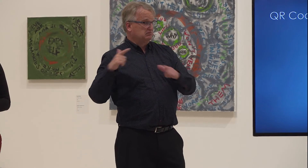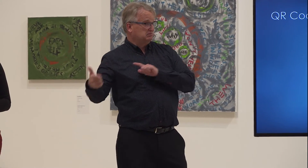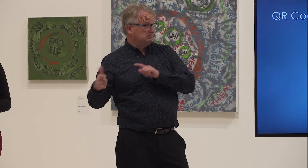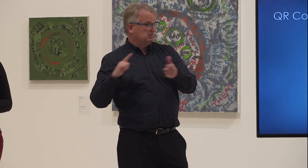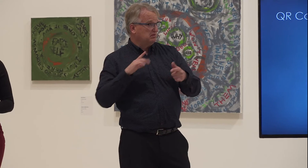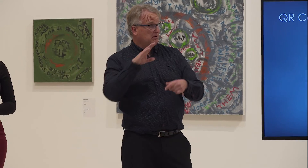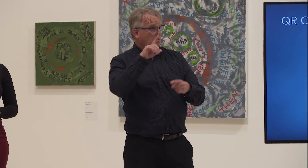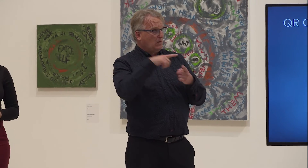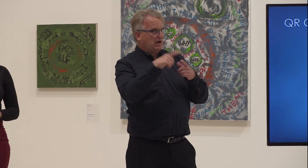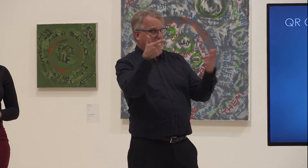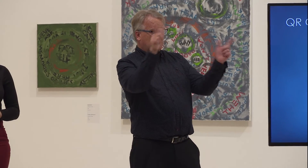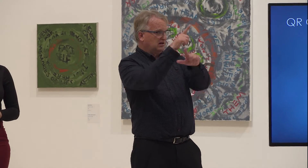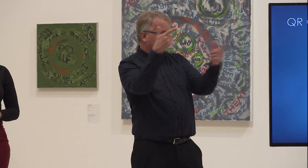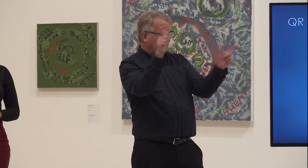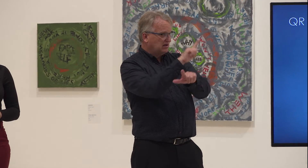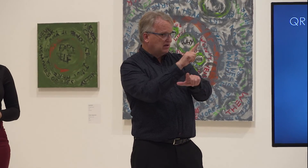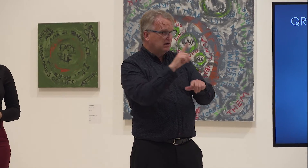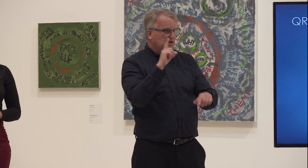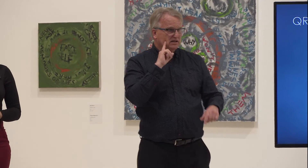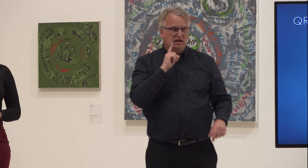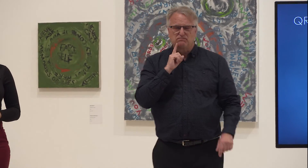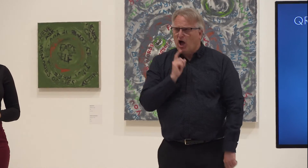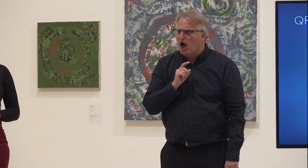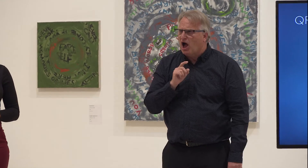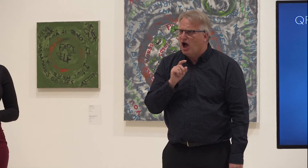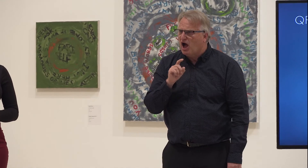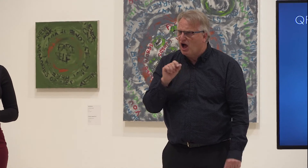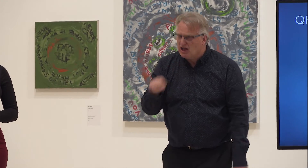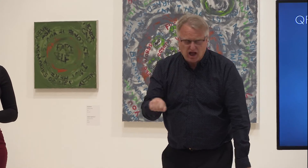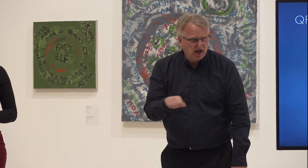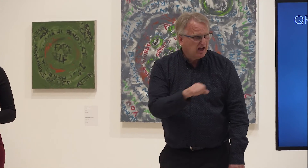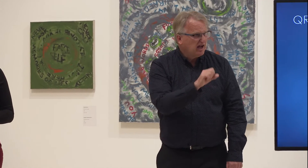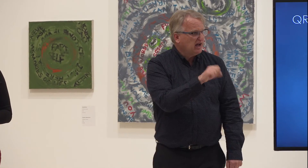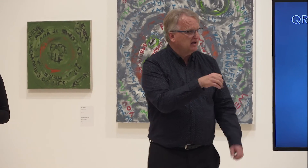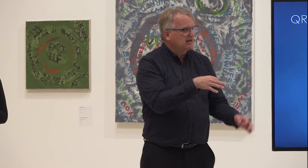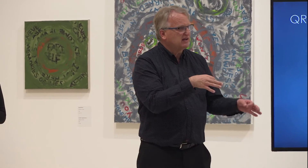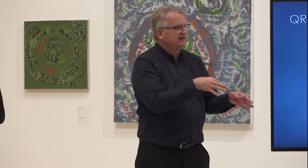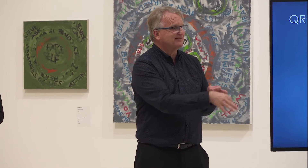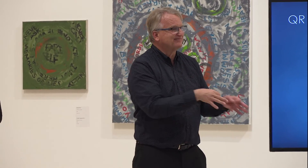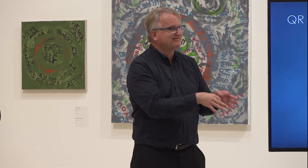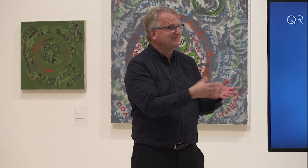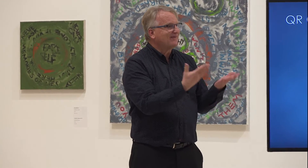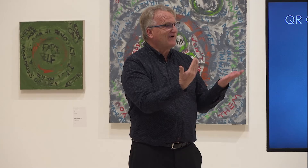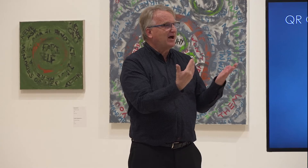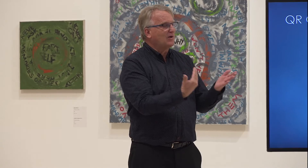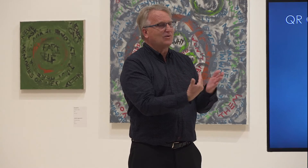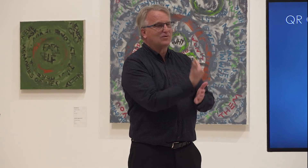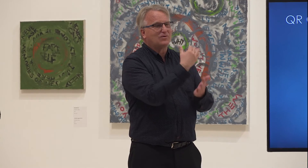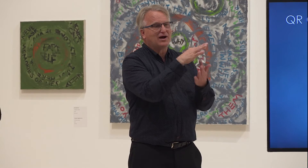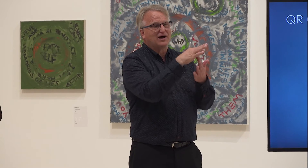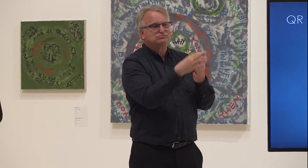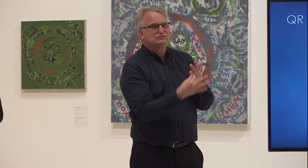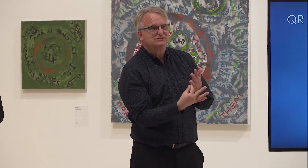They can talk about the options that are possible, switching with the speaker or different--working different ways,